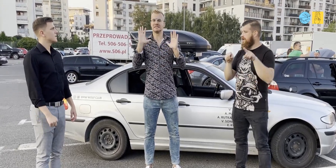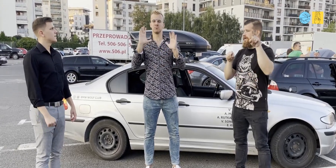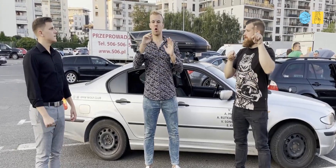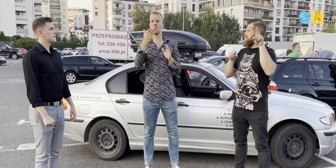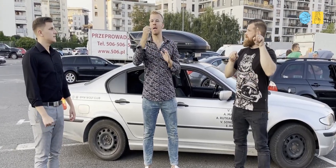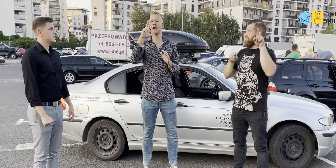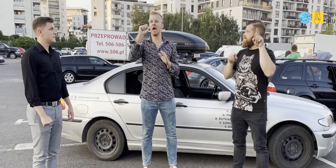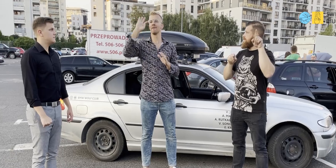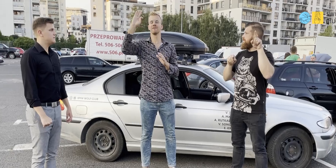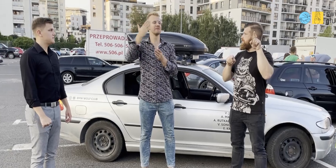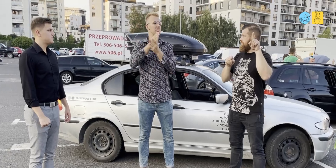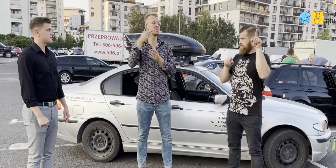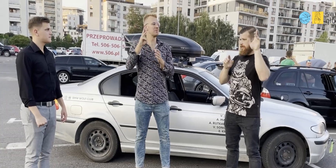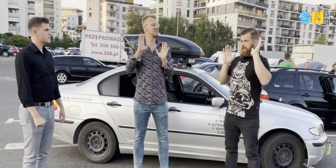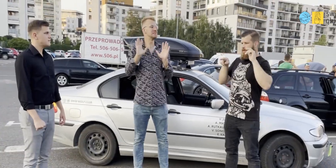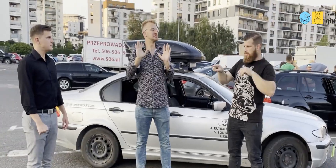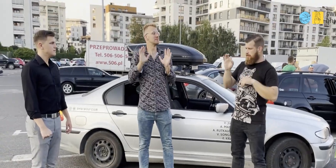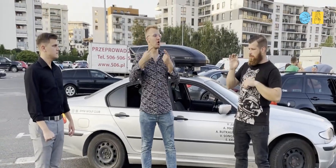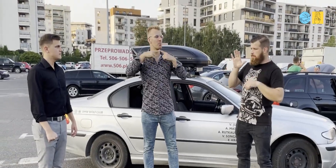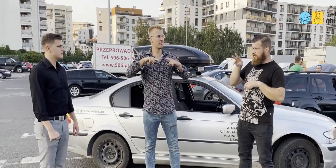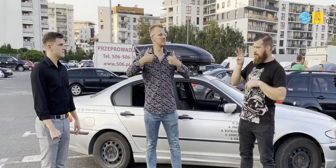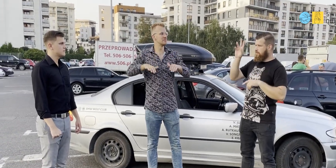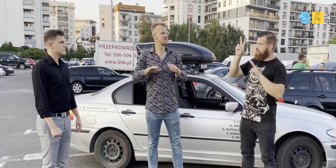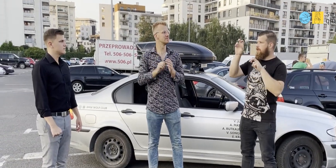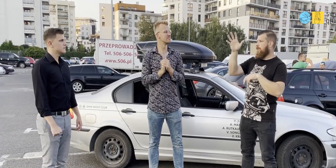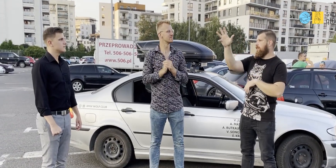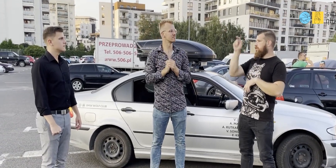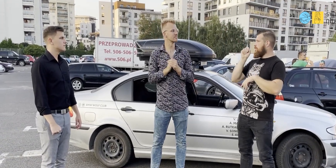The problem was that no one wanted to undertake the printing of the copied BMW logo.